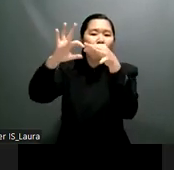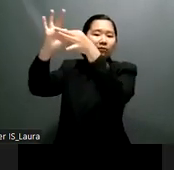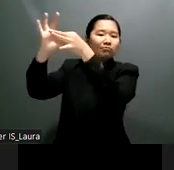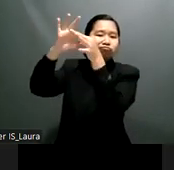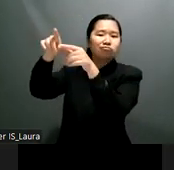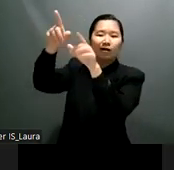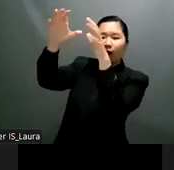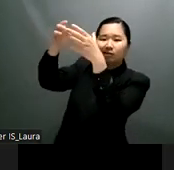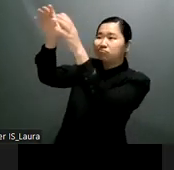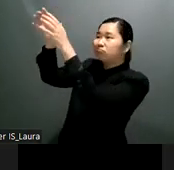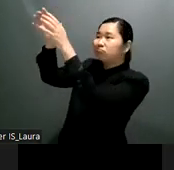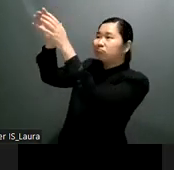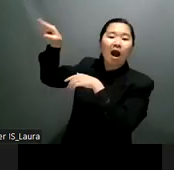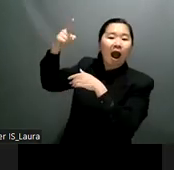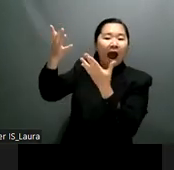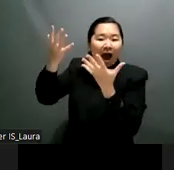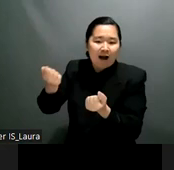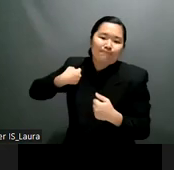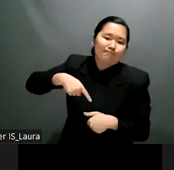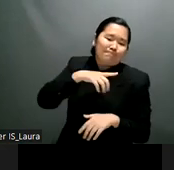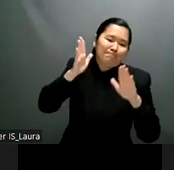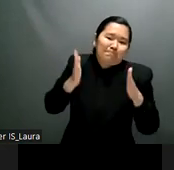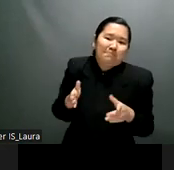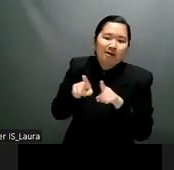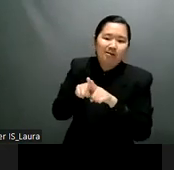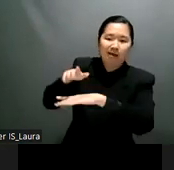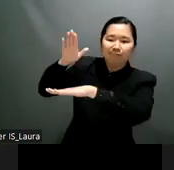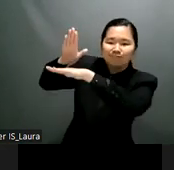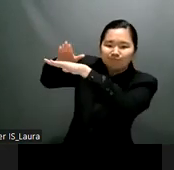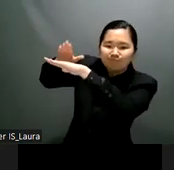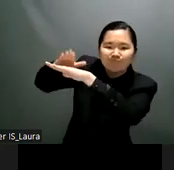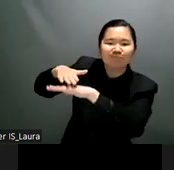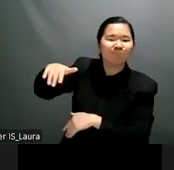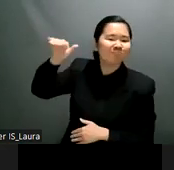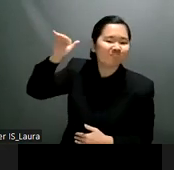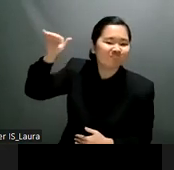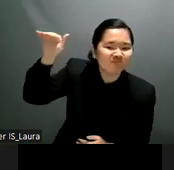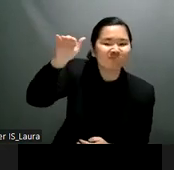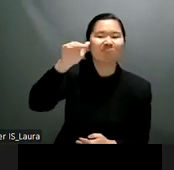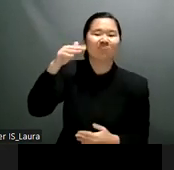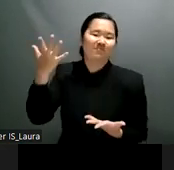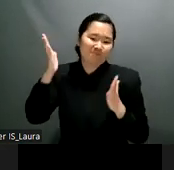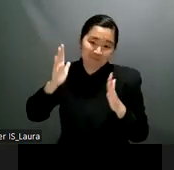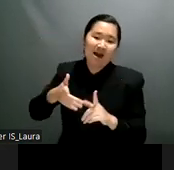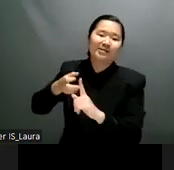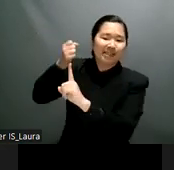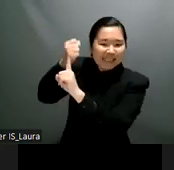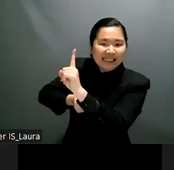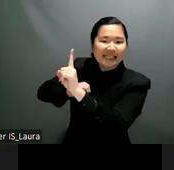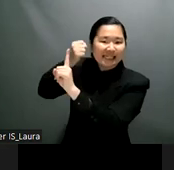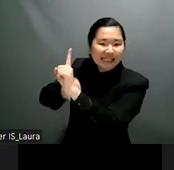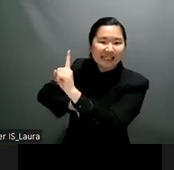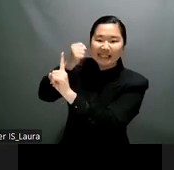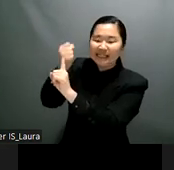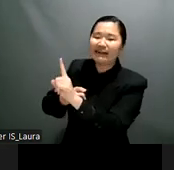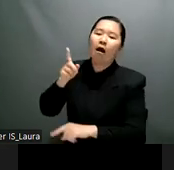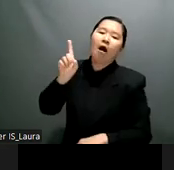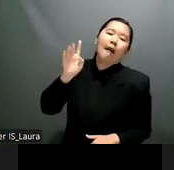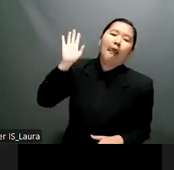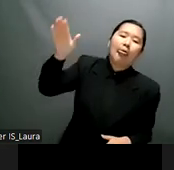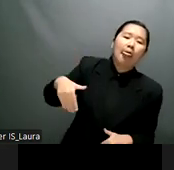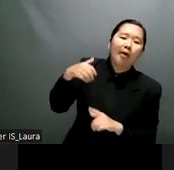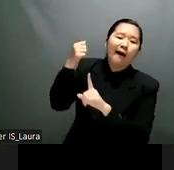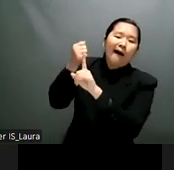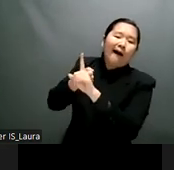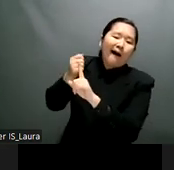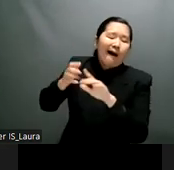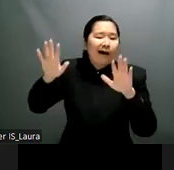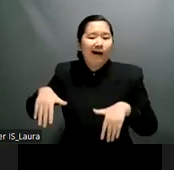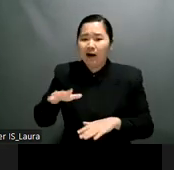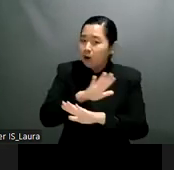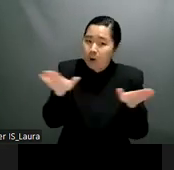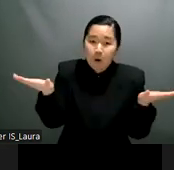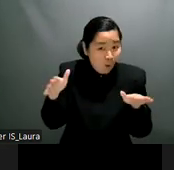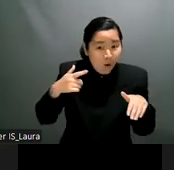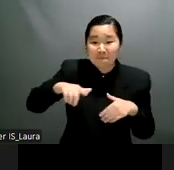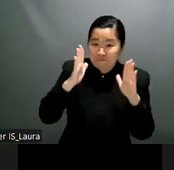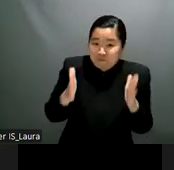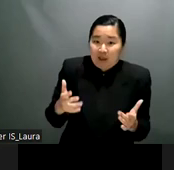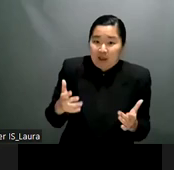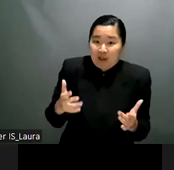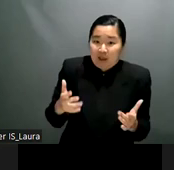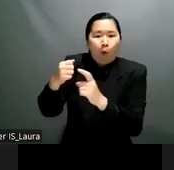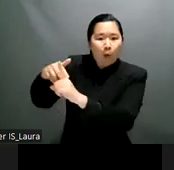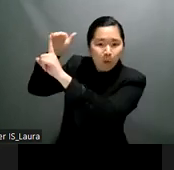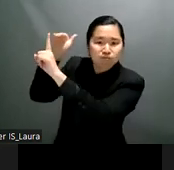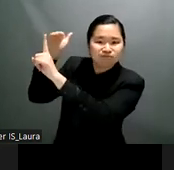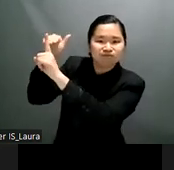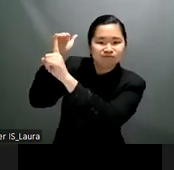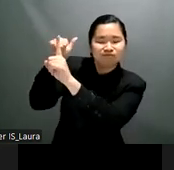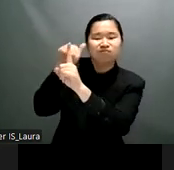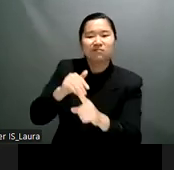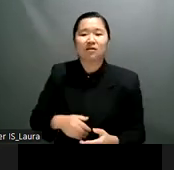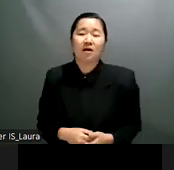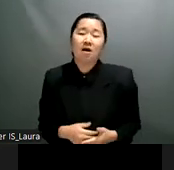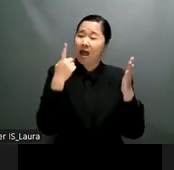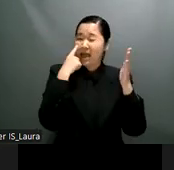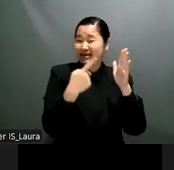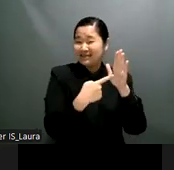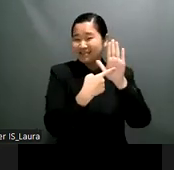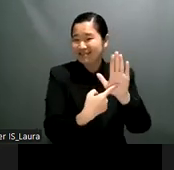we the 15 campaign which aims to be the biggest ever human rights campaign to promote the respect